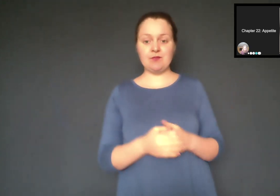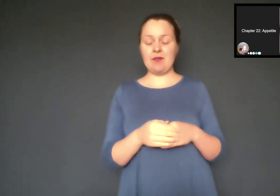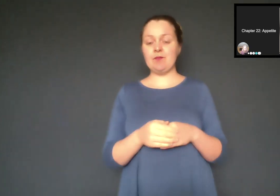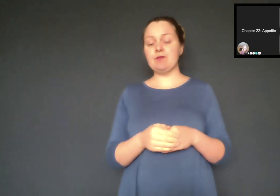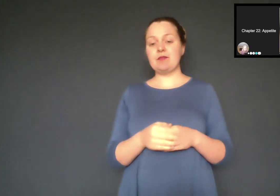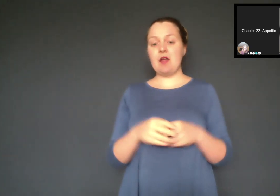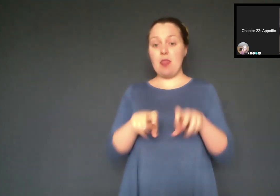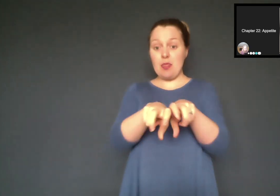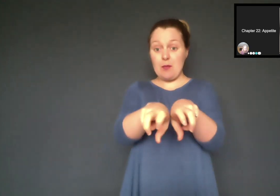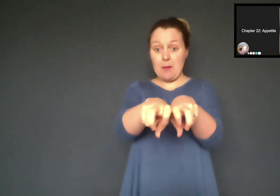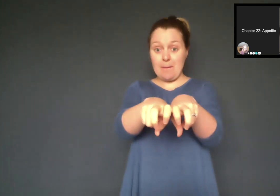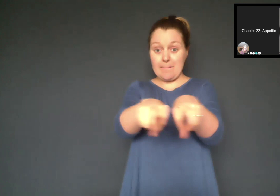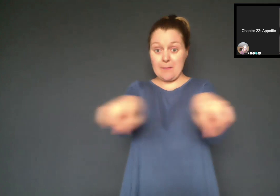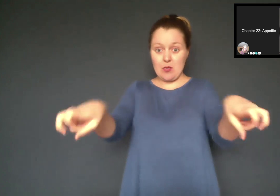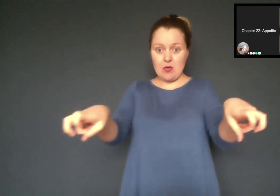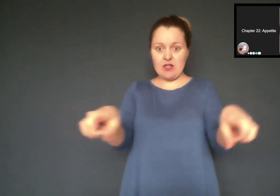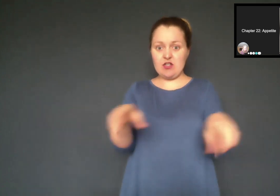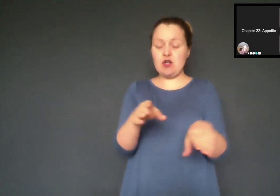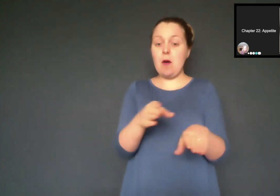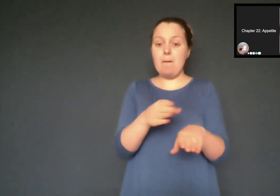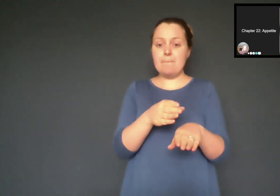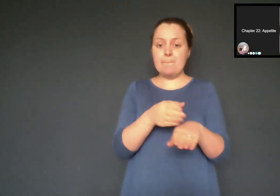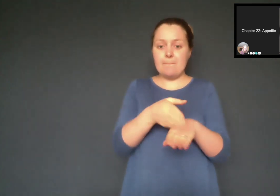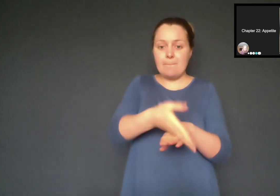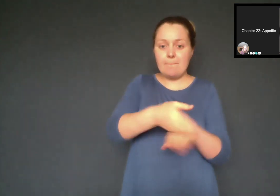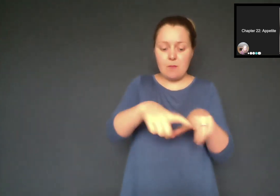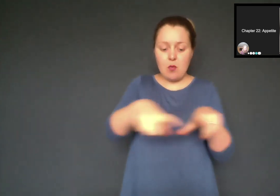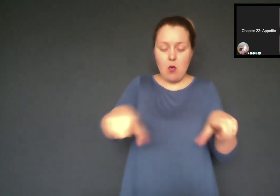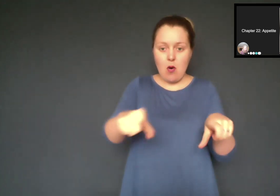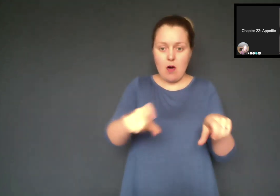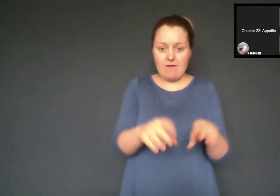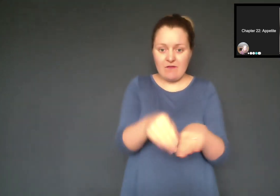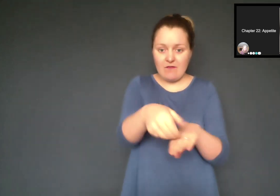board of the porch folded back as an ark three times the size of the first one rose into view